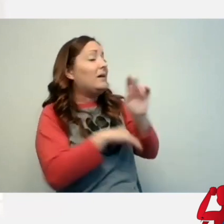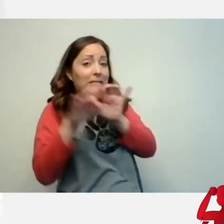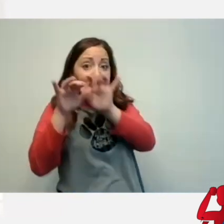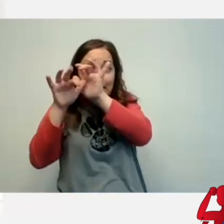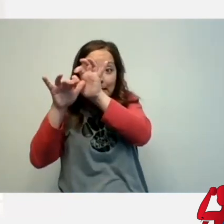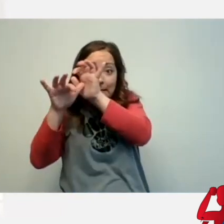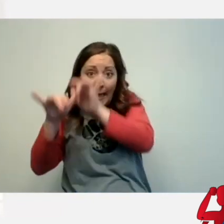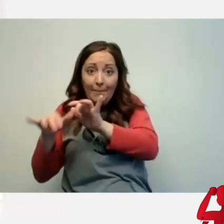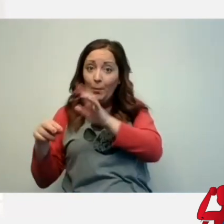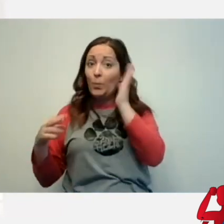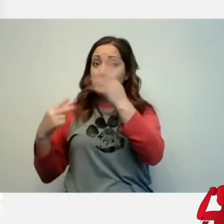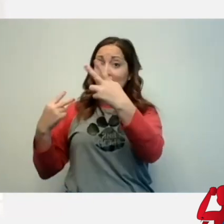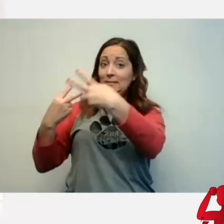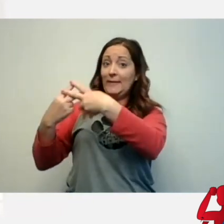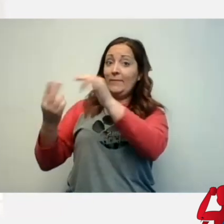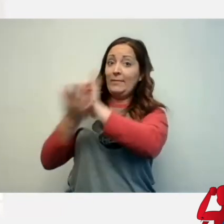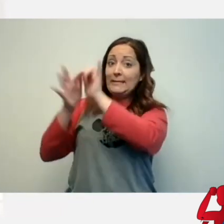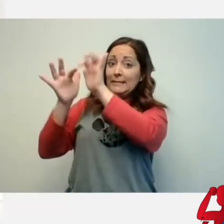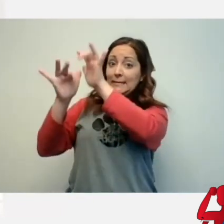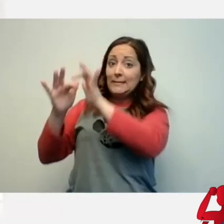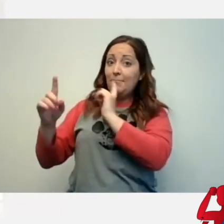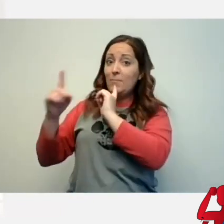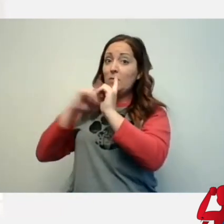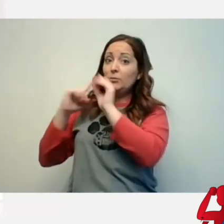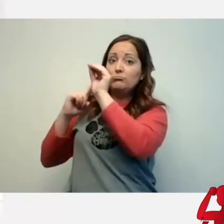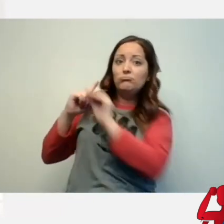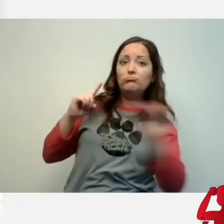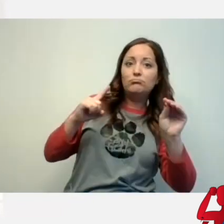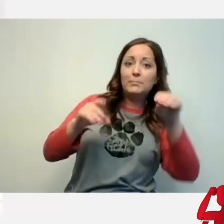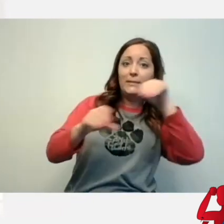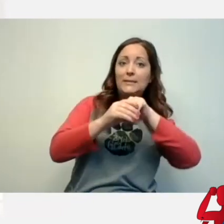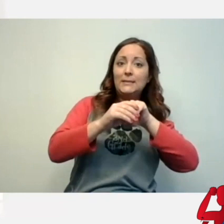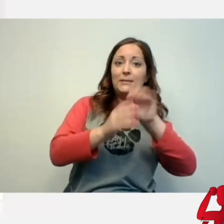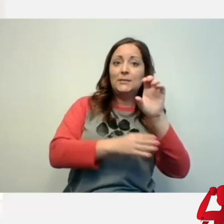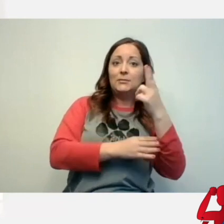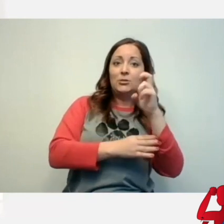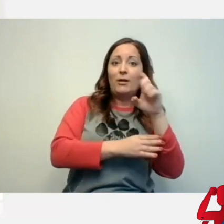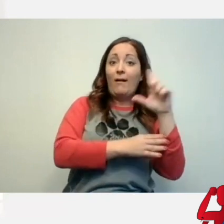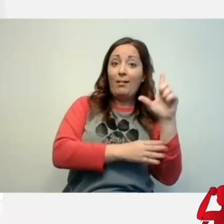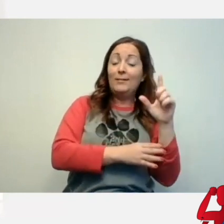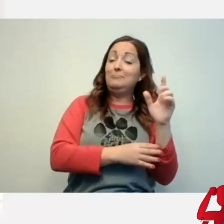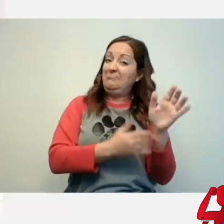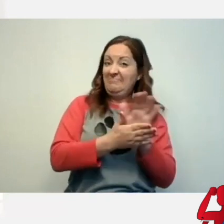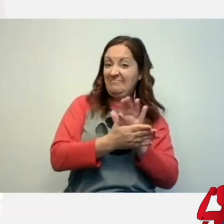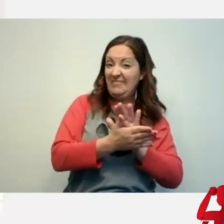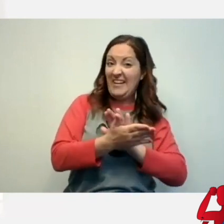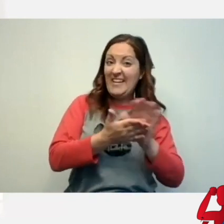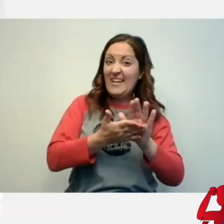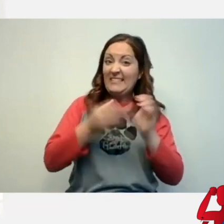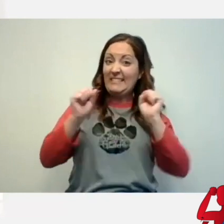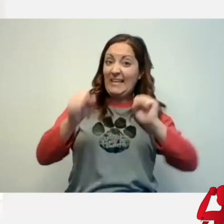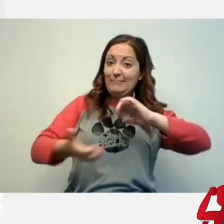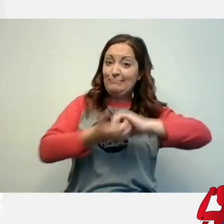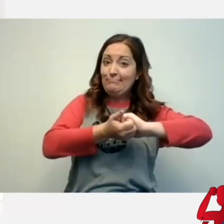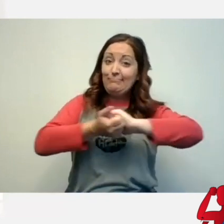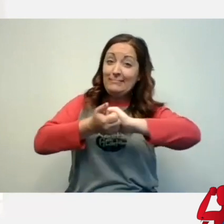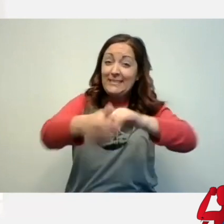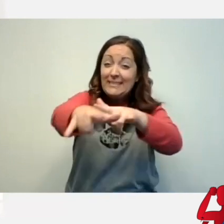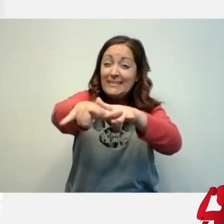you can chat and say, "Hey, I need this," or, "Hey, I need that link," and you can work together through the channel